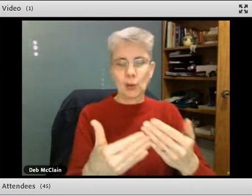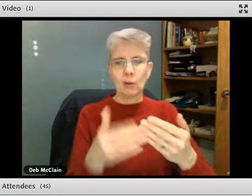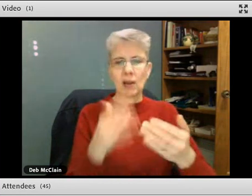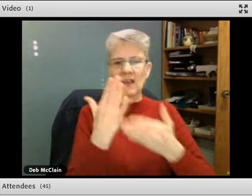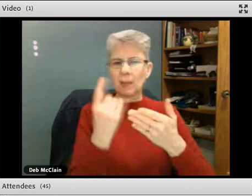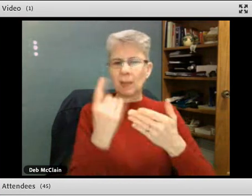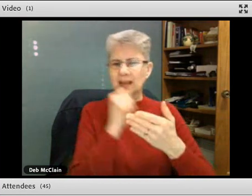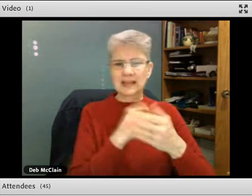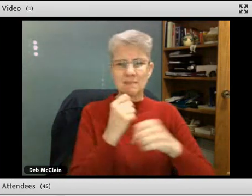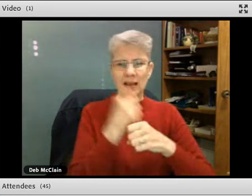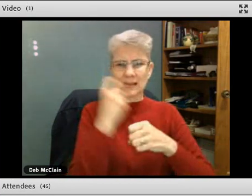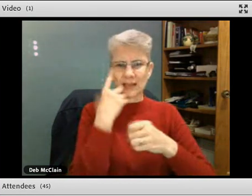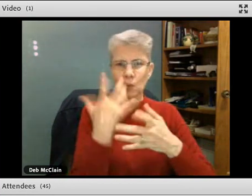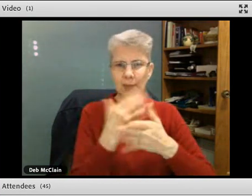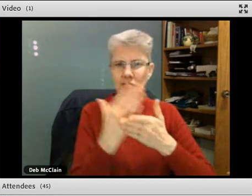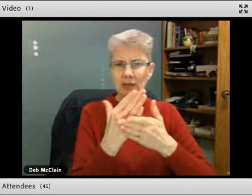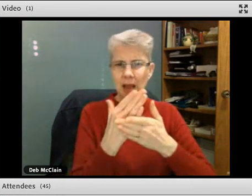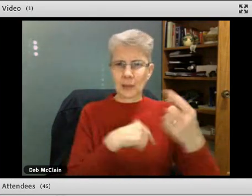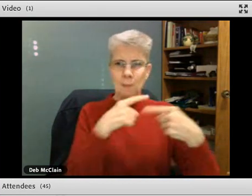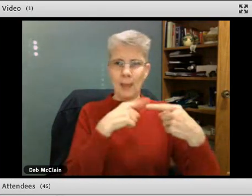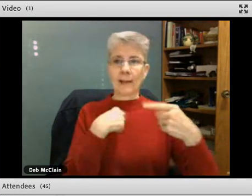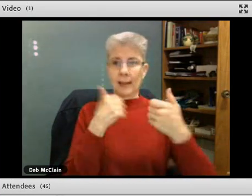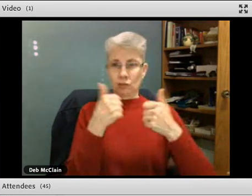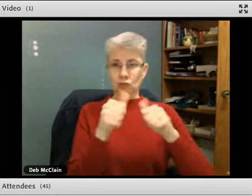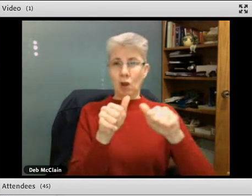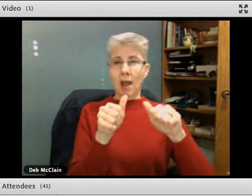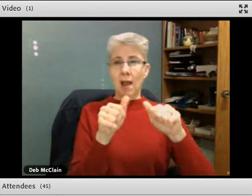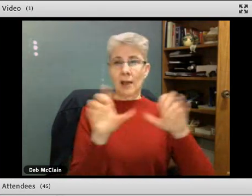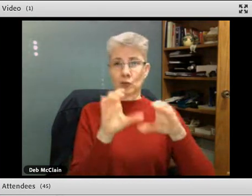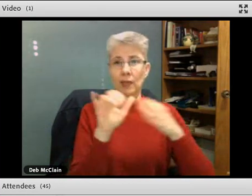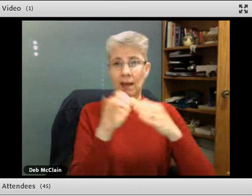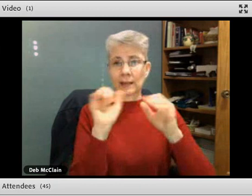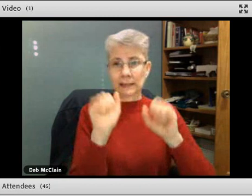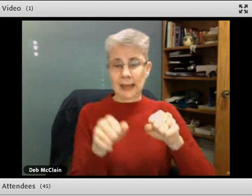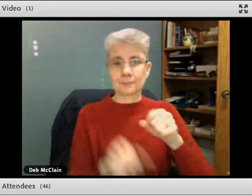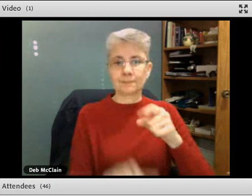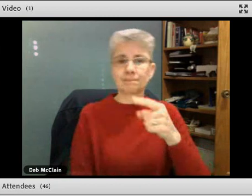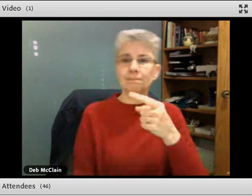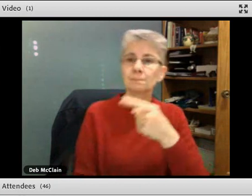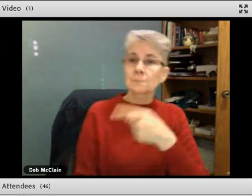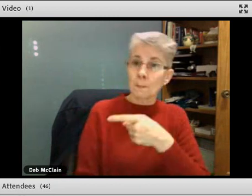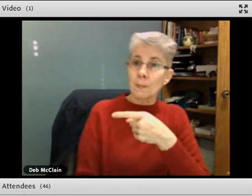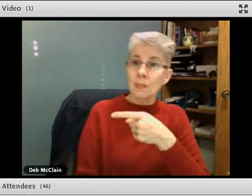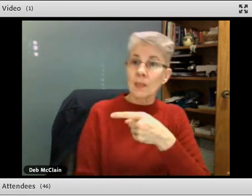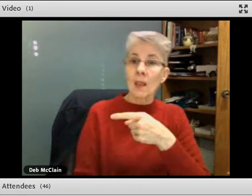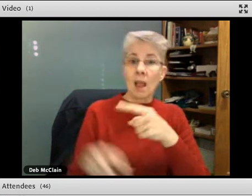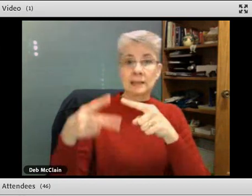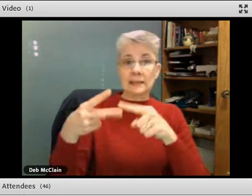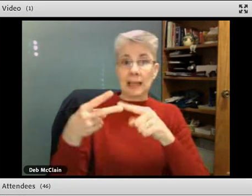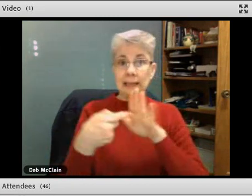I definitely can try to do that. So, here's another example. This is a novel, "Little Fires Everywhere,"